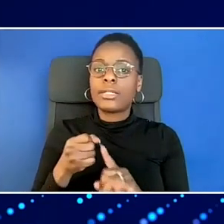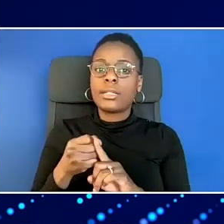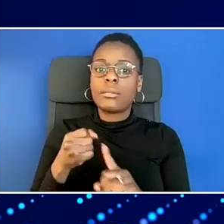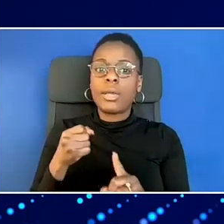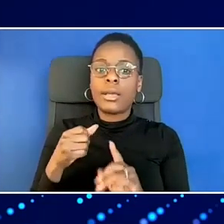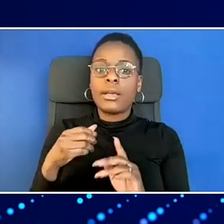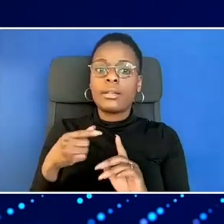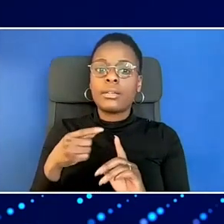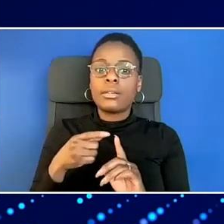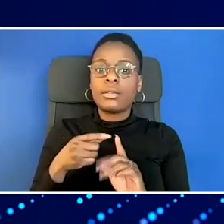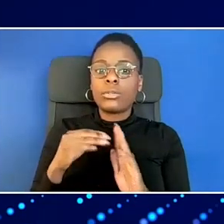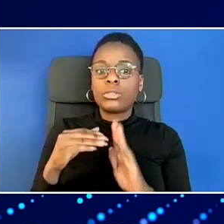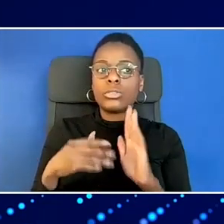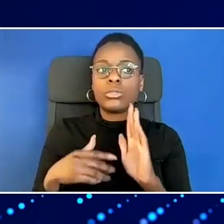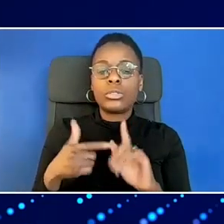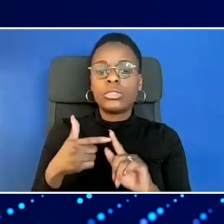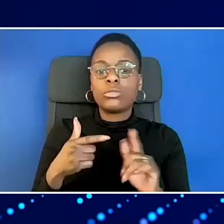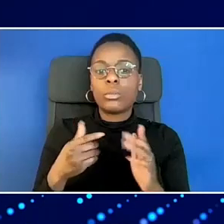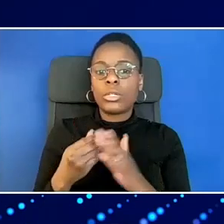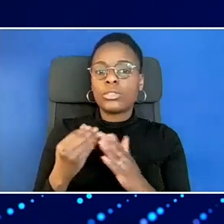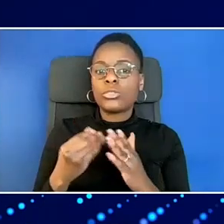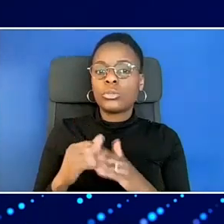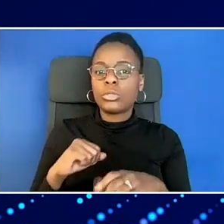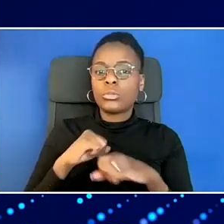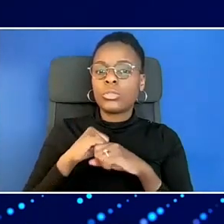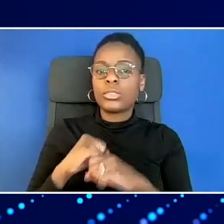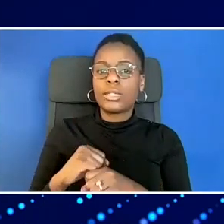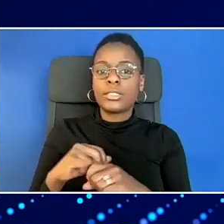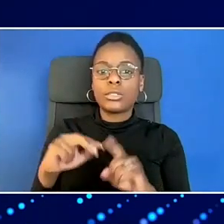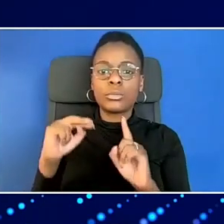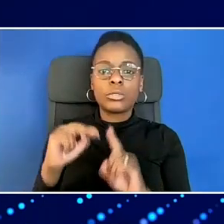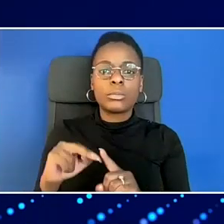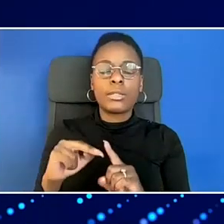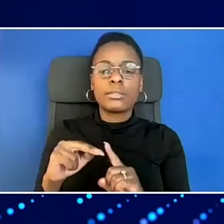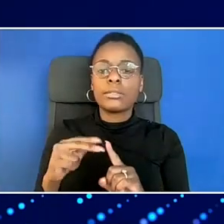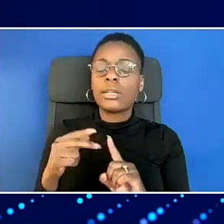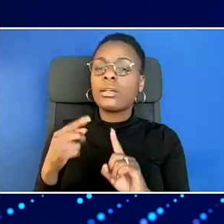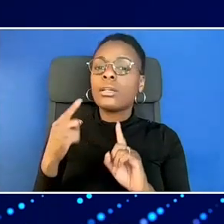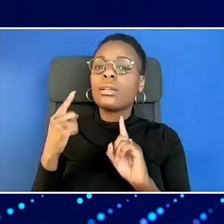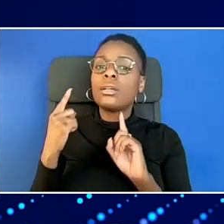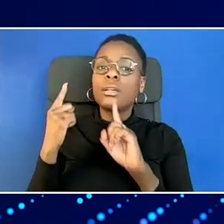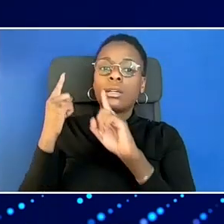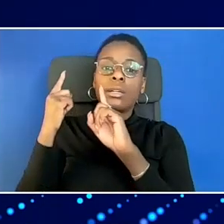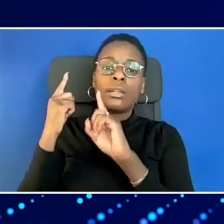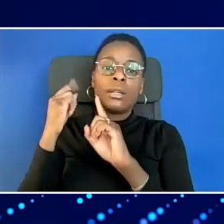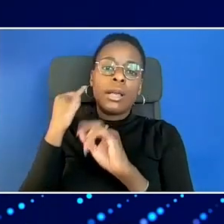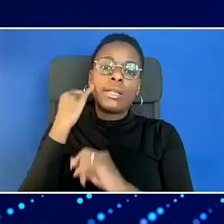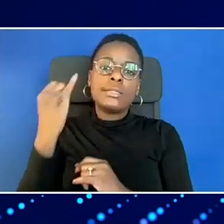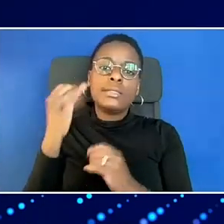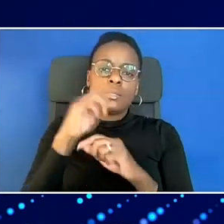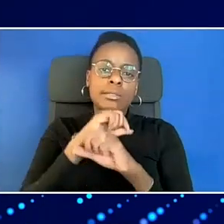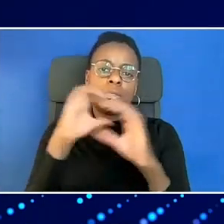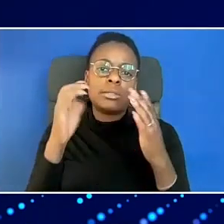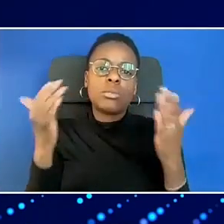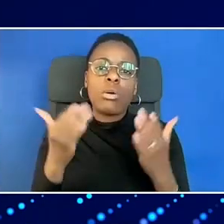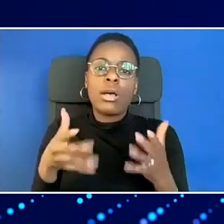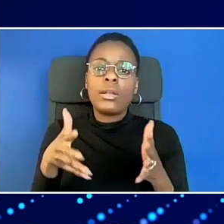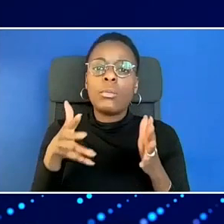perspective. The idea here is that we didn't- we left the language intact that